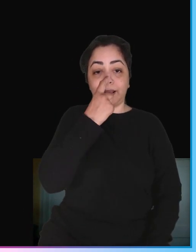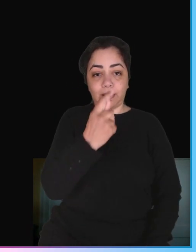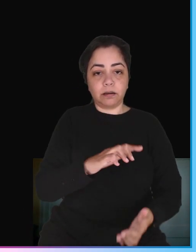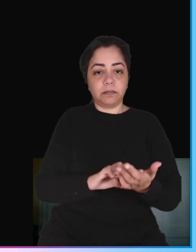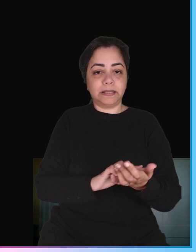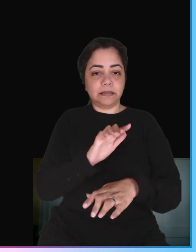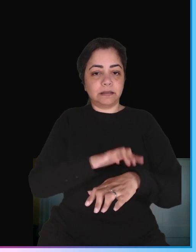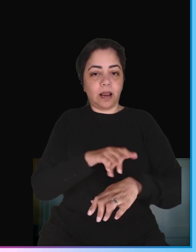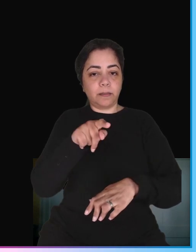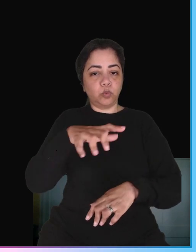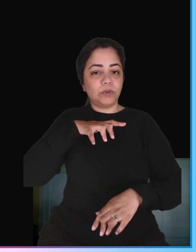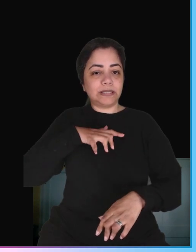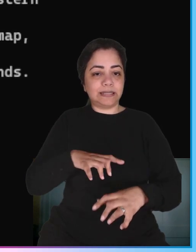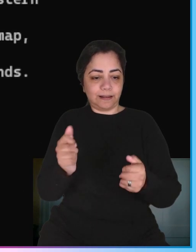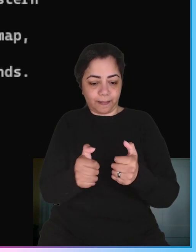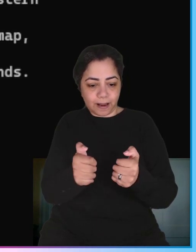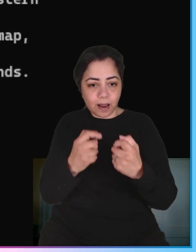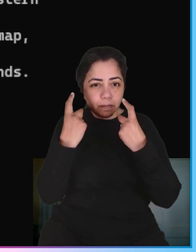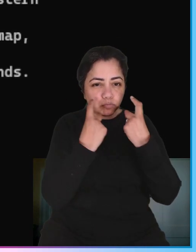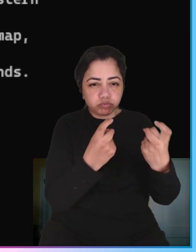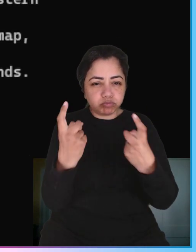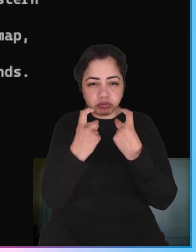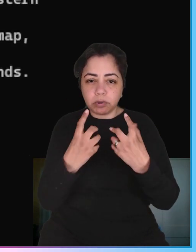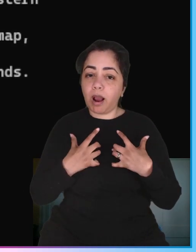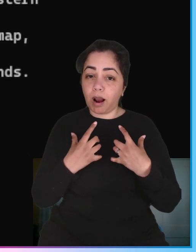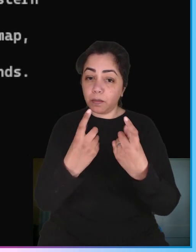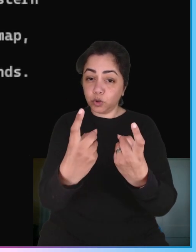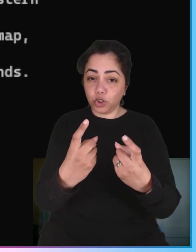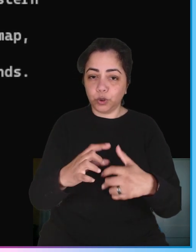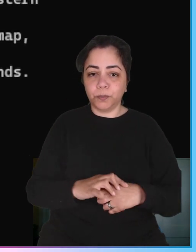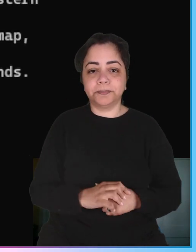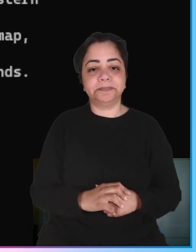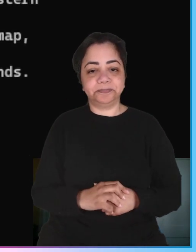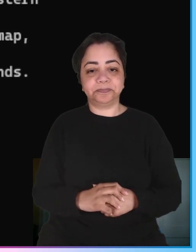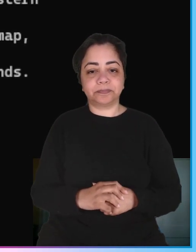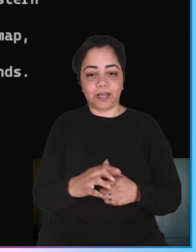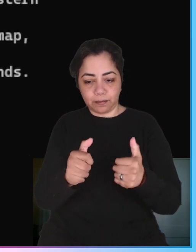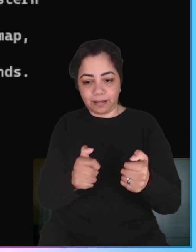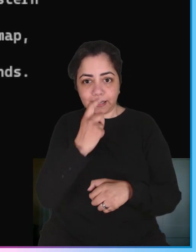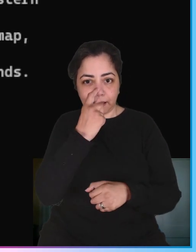and includes full text descriptions of the graphical version's important visual elements.